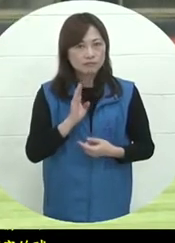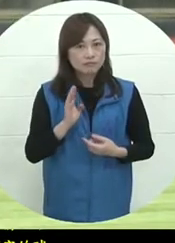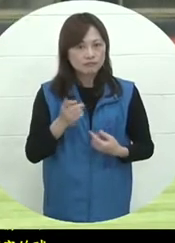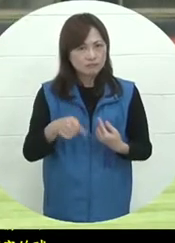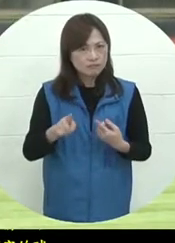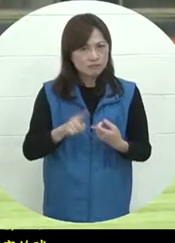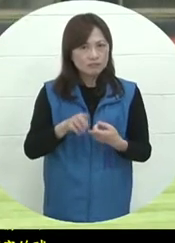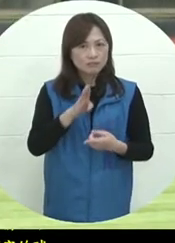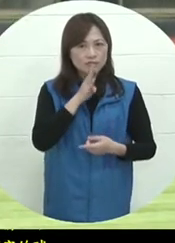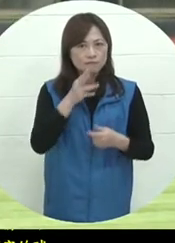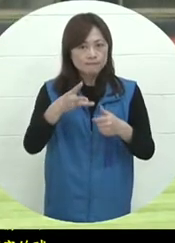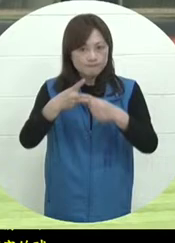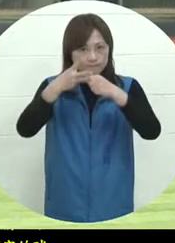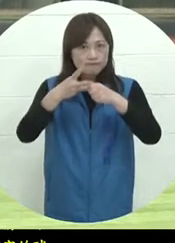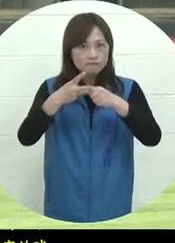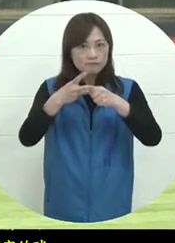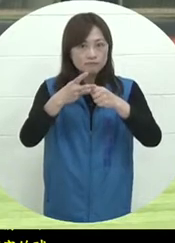be the third best. The ball is correct.